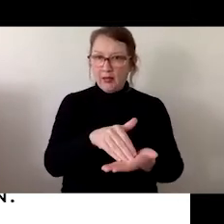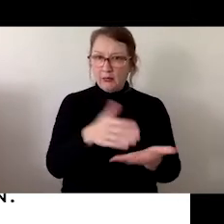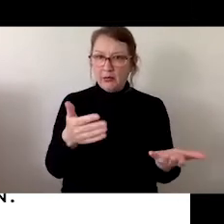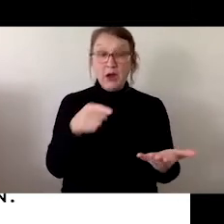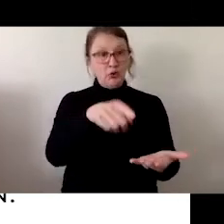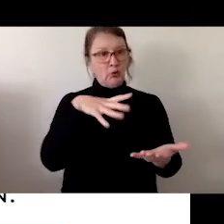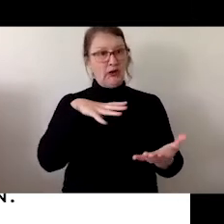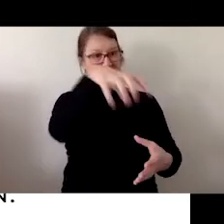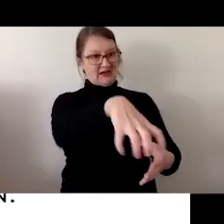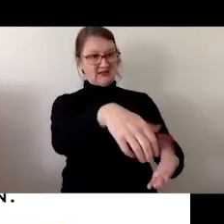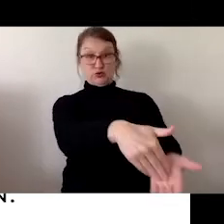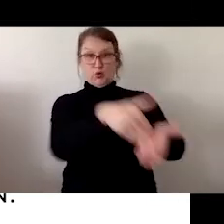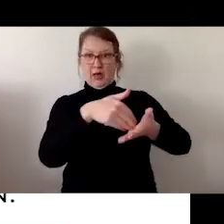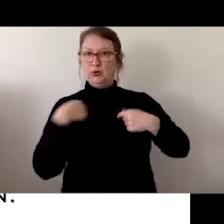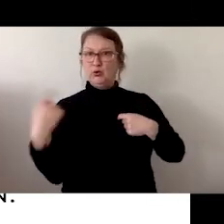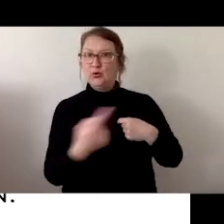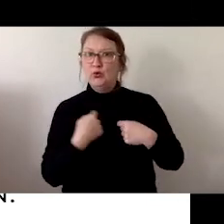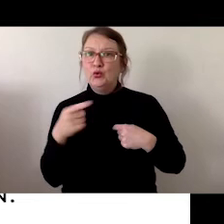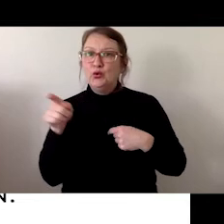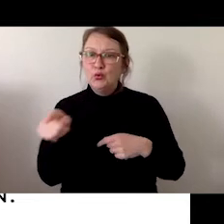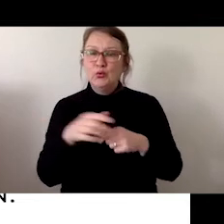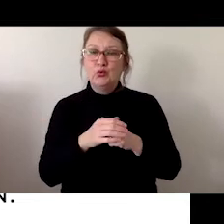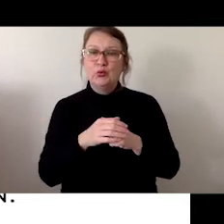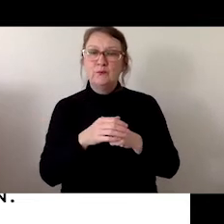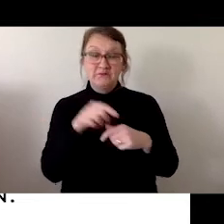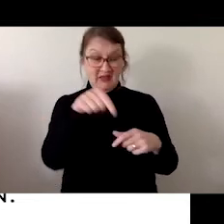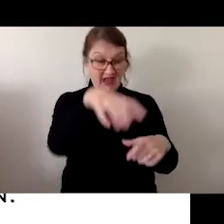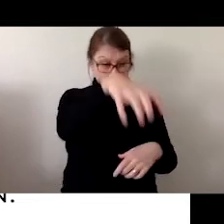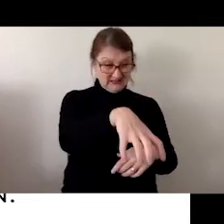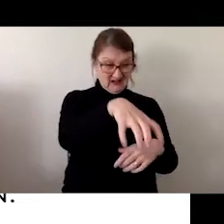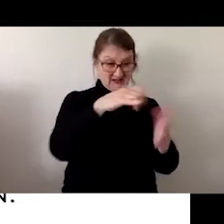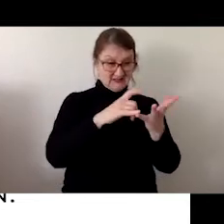Are there collaborations and opportunities for whole-of-sector approaches to think